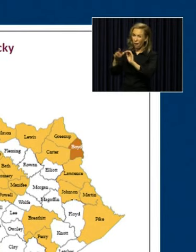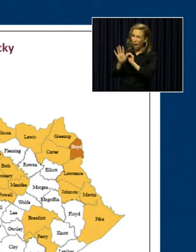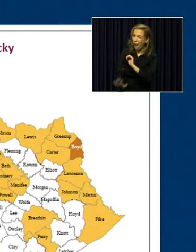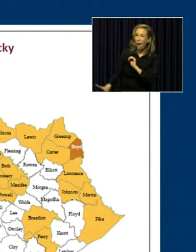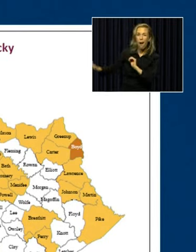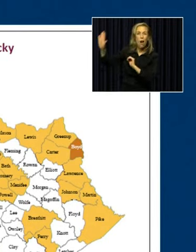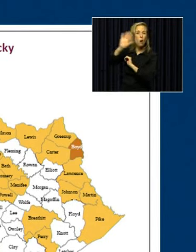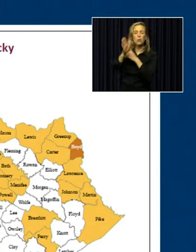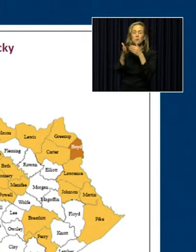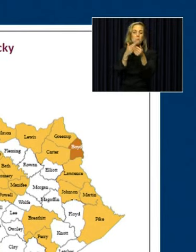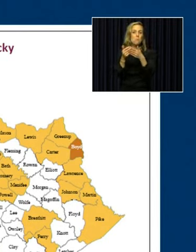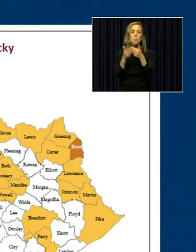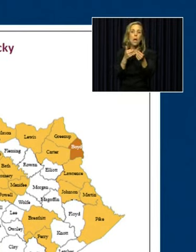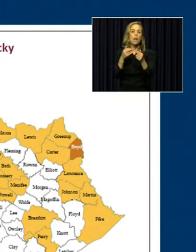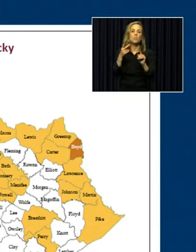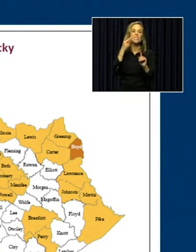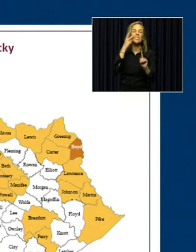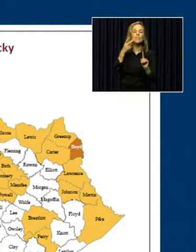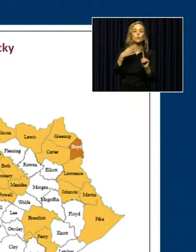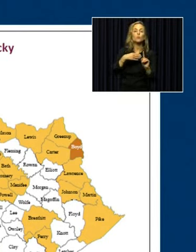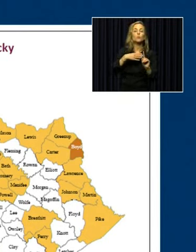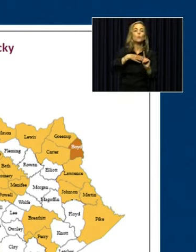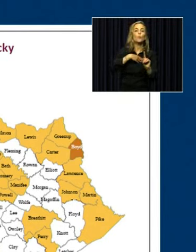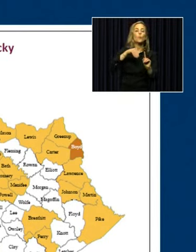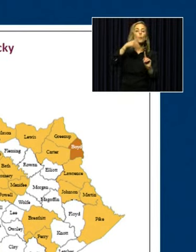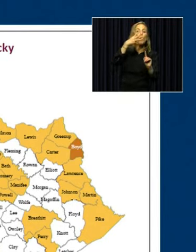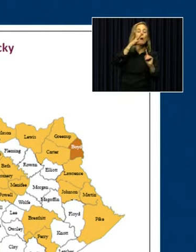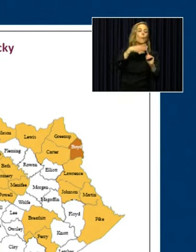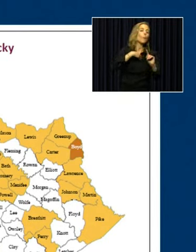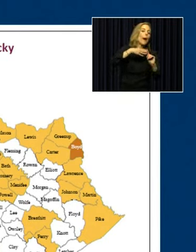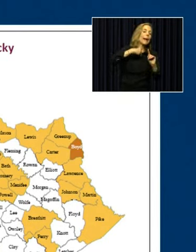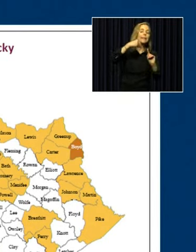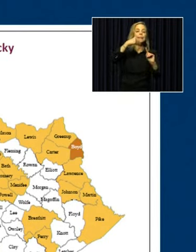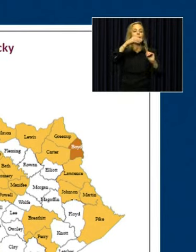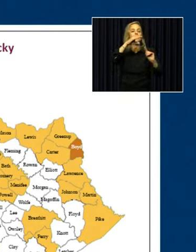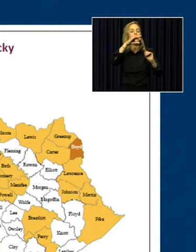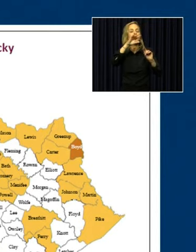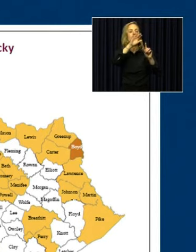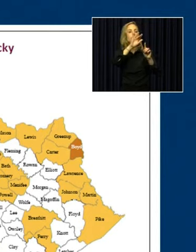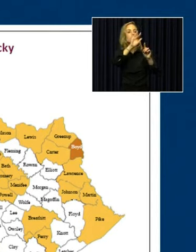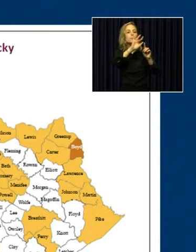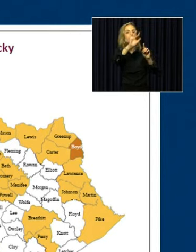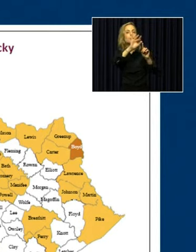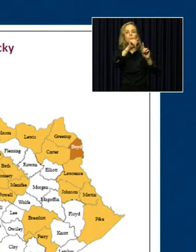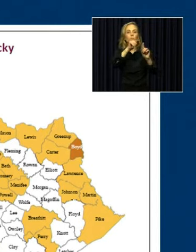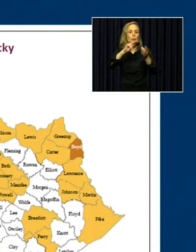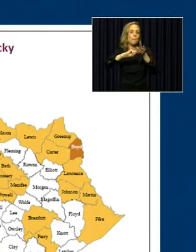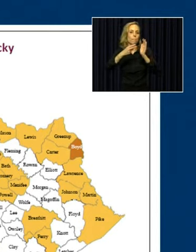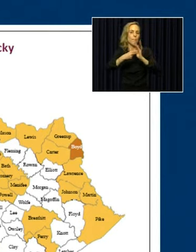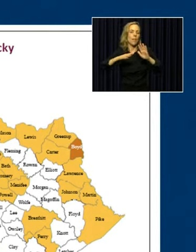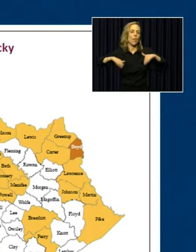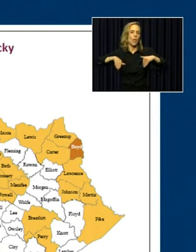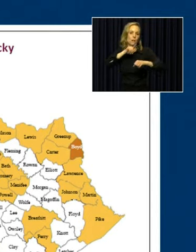FEMALE FROM BULLITT COUNTY, AND